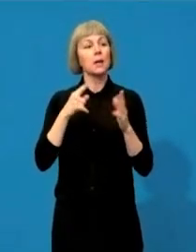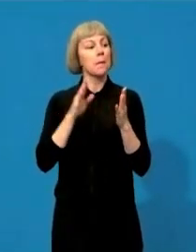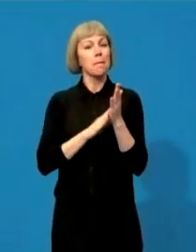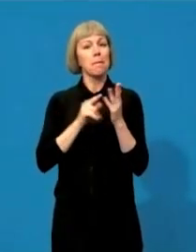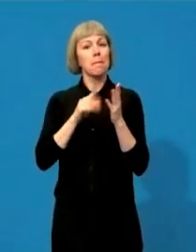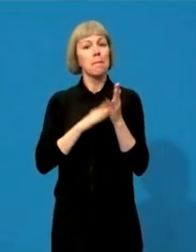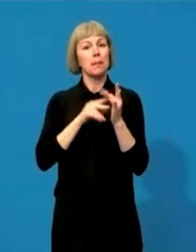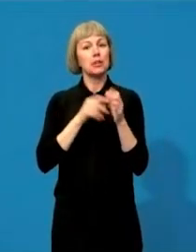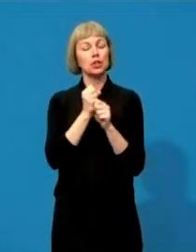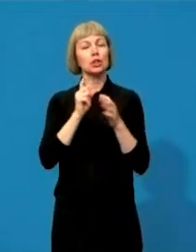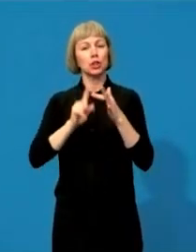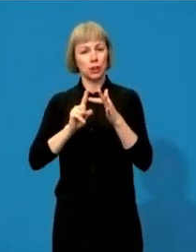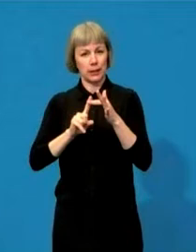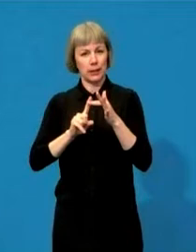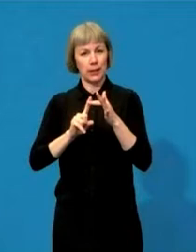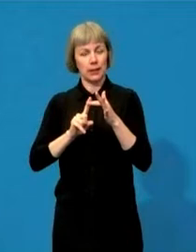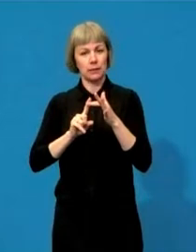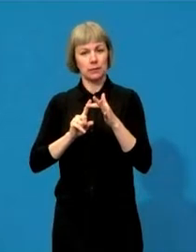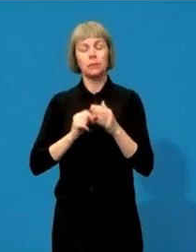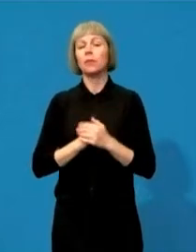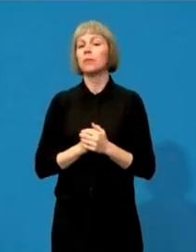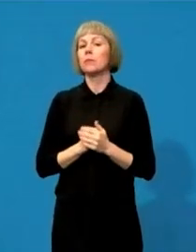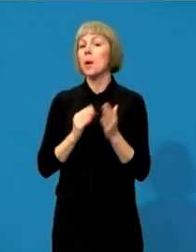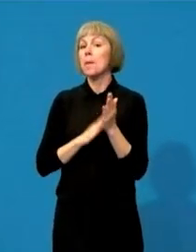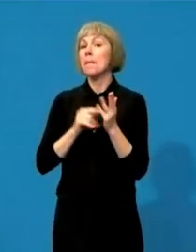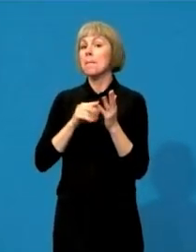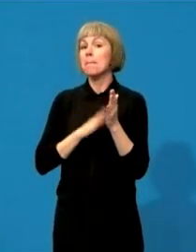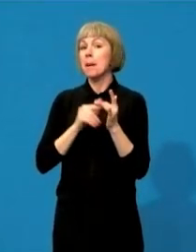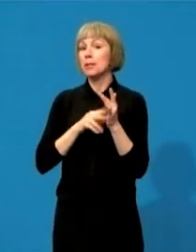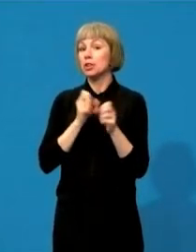I understand Marmingee will make an oath and Geoff an affirmation.